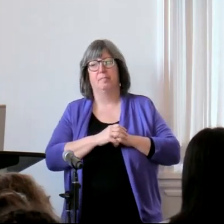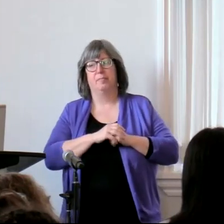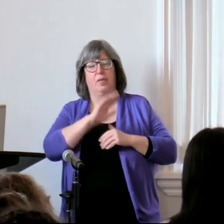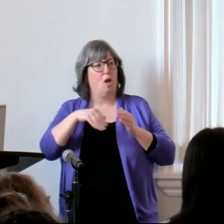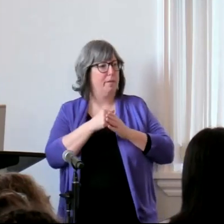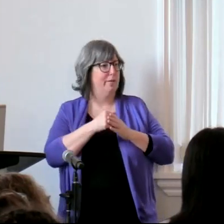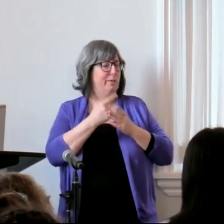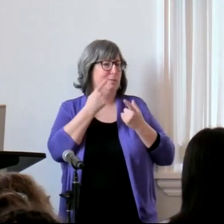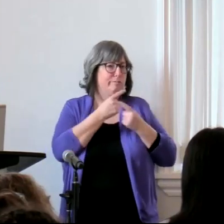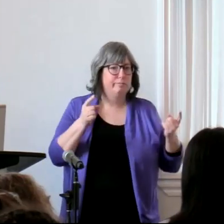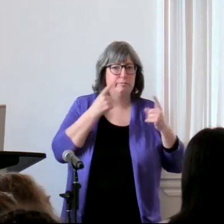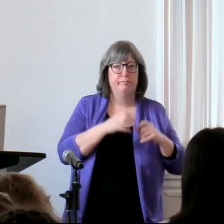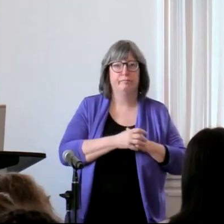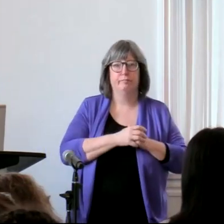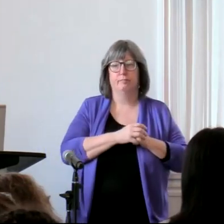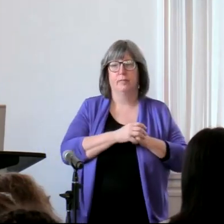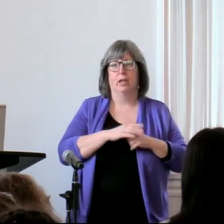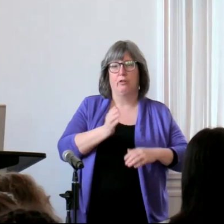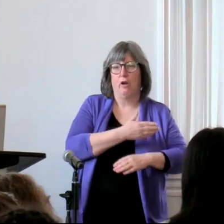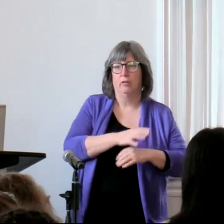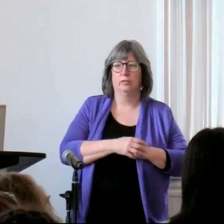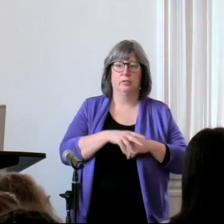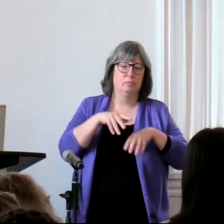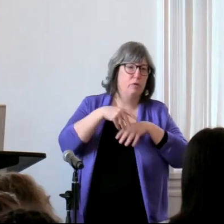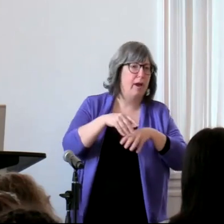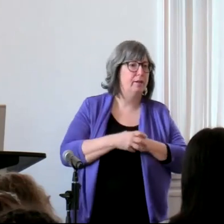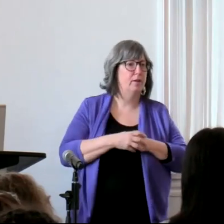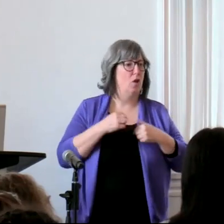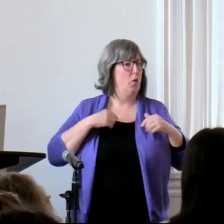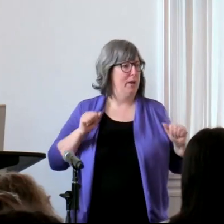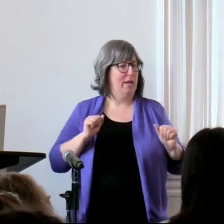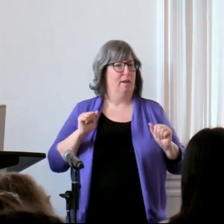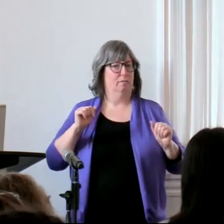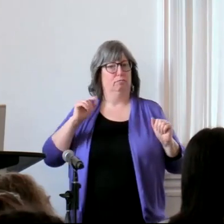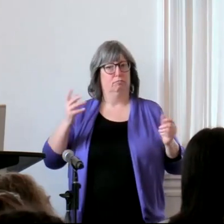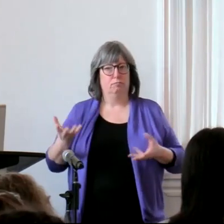Through press conferences, forums, concerts and parades, we are able to engage the broader community